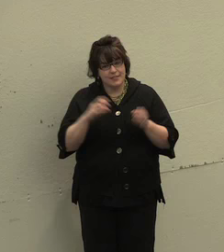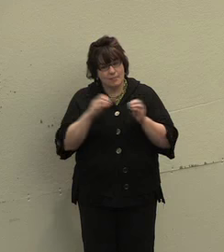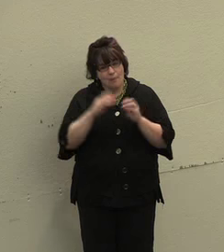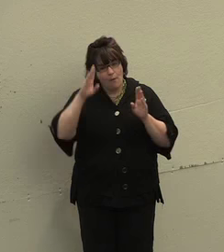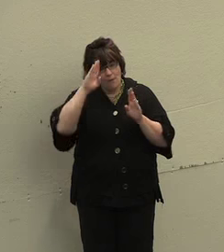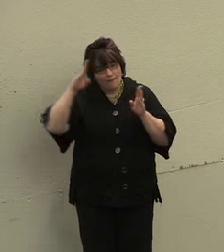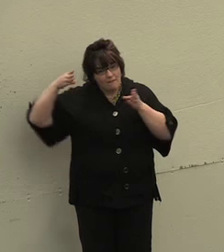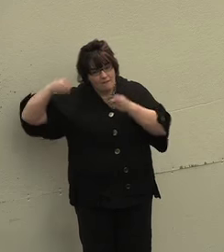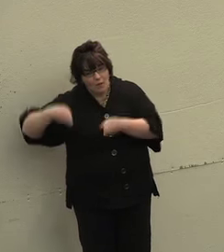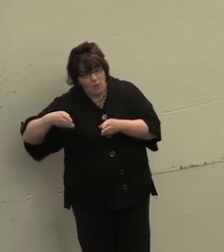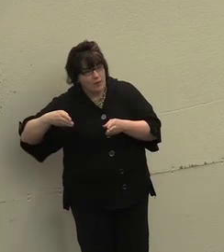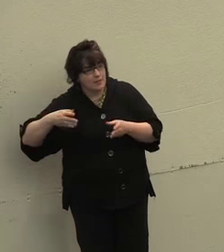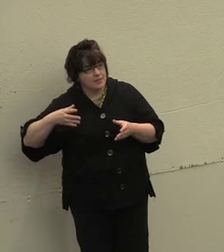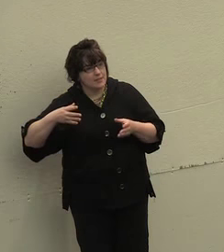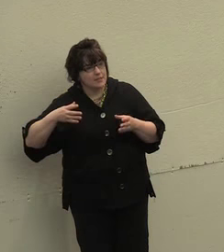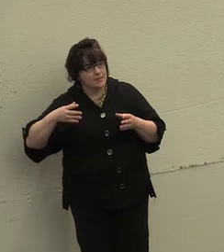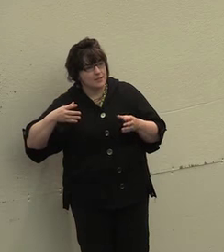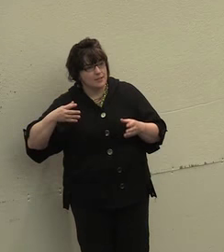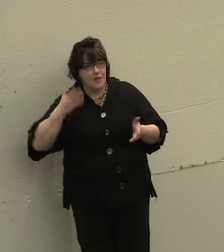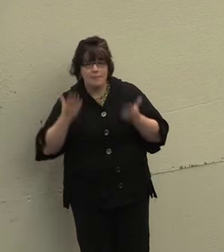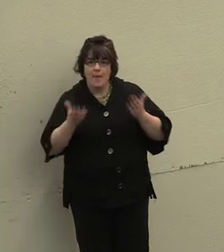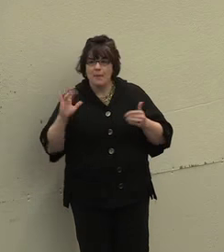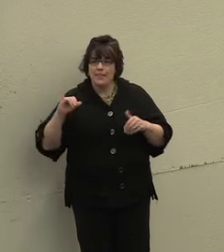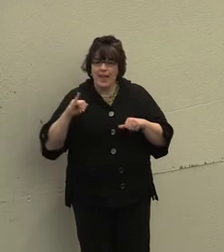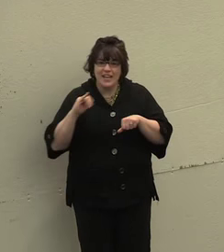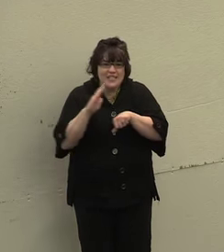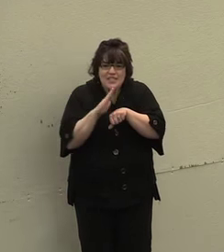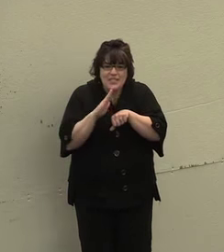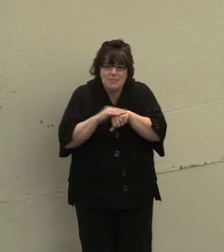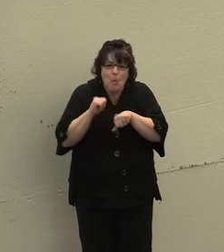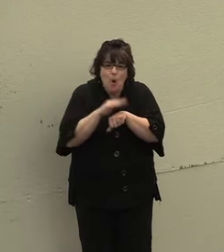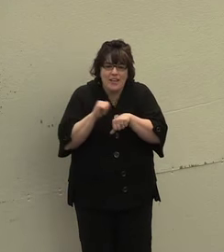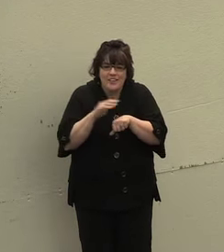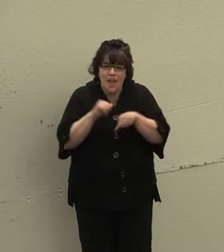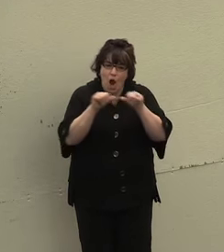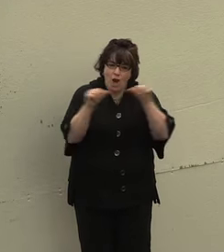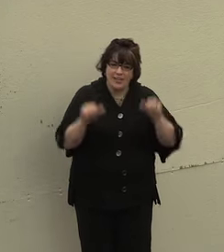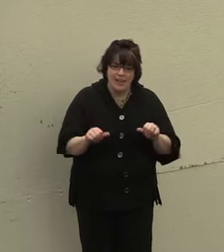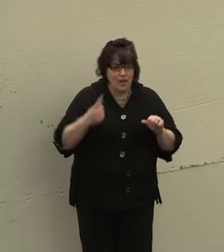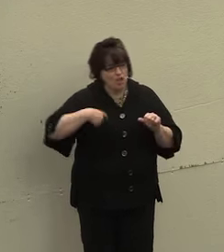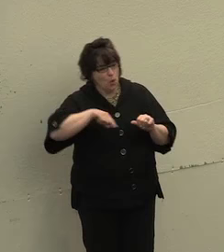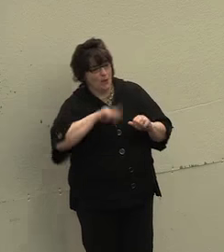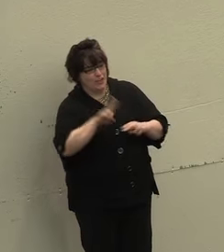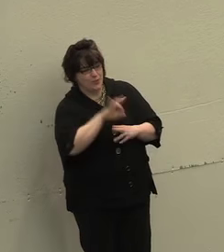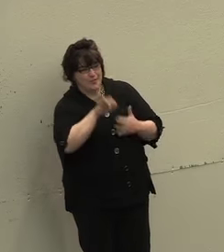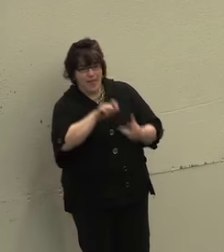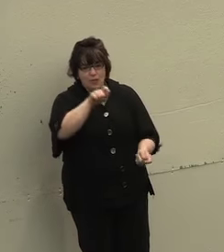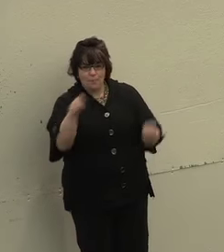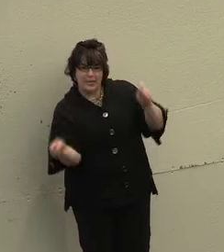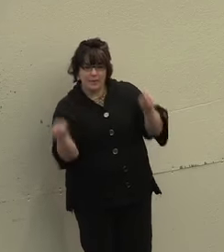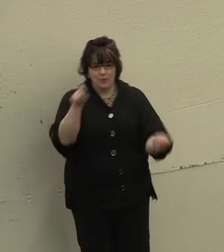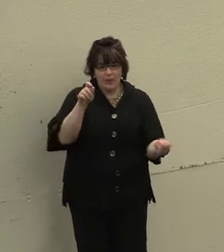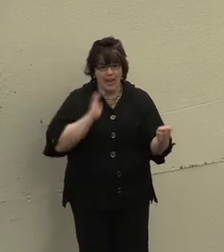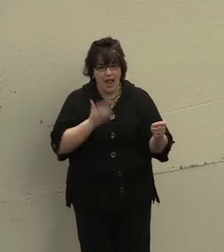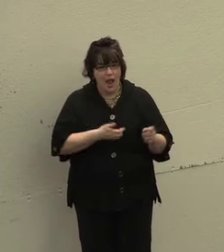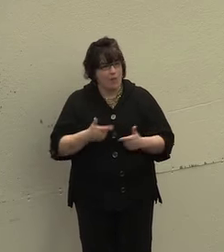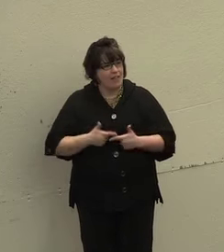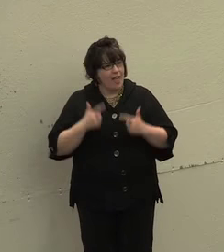unspoiled architecture to manipulate our way of living. And is this true?